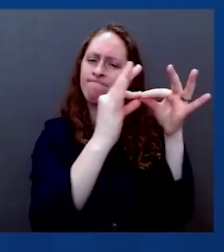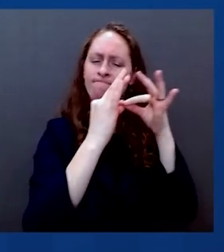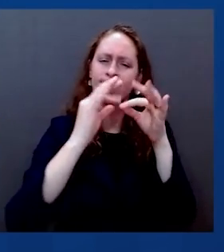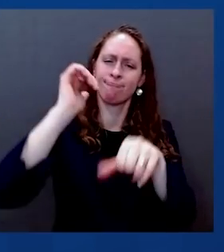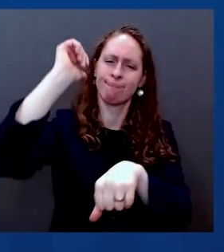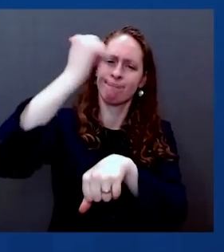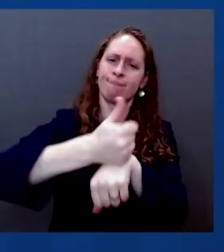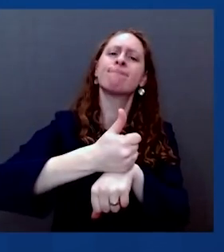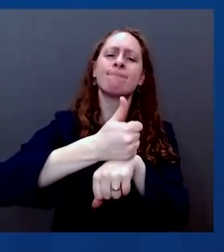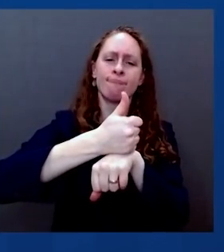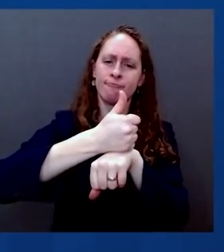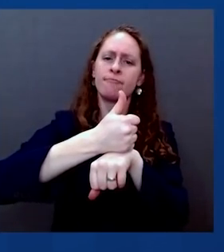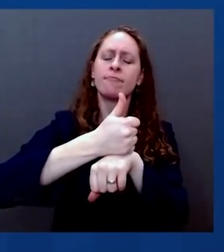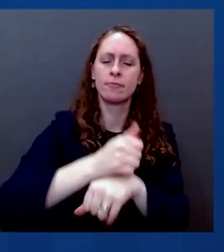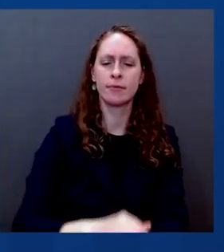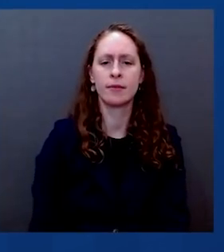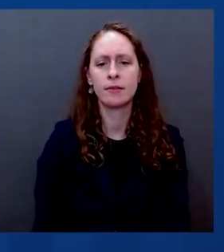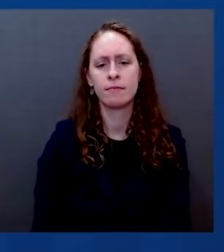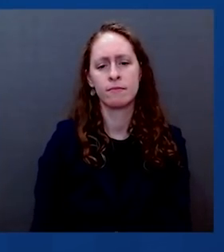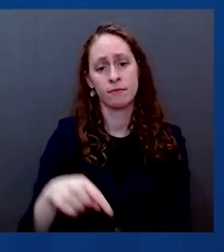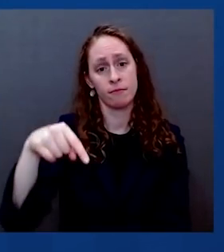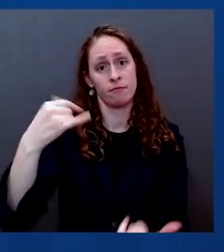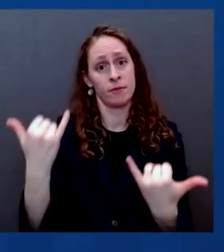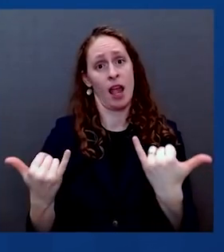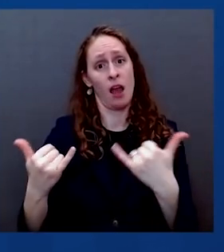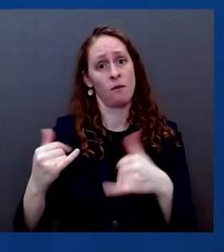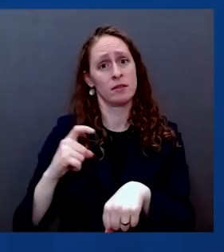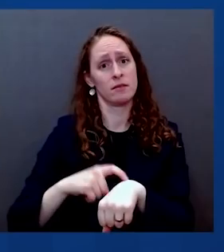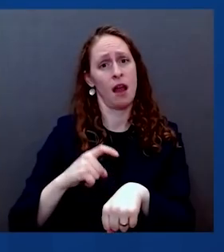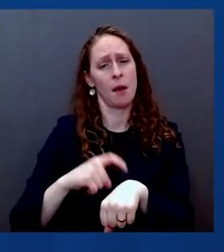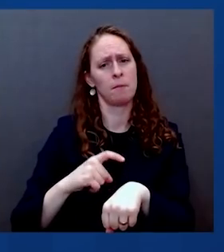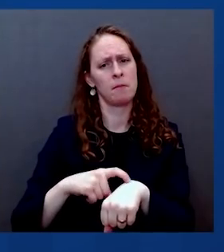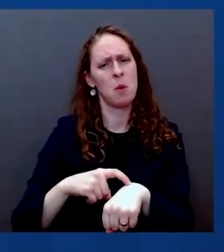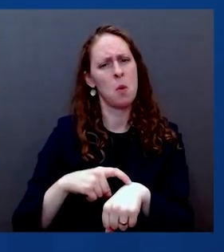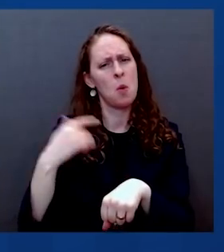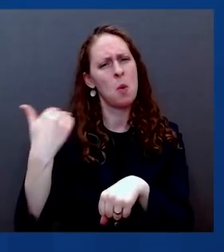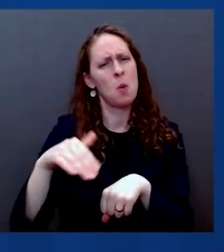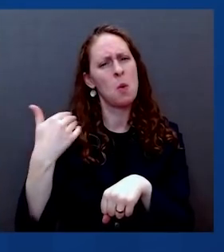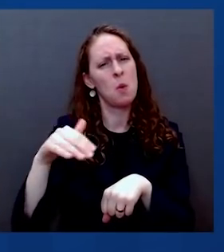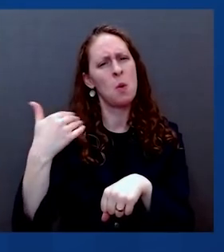Each of those who vote will be remembered by class after class,